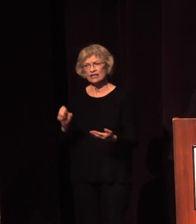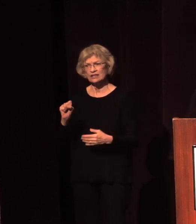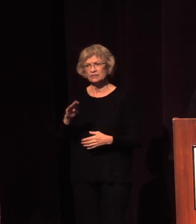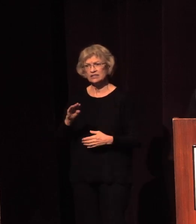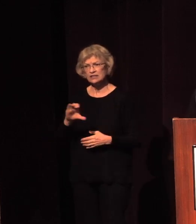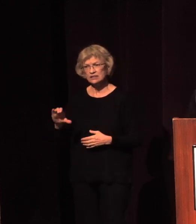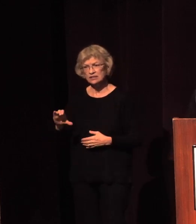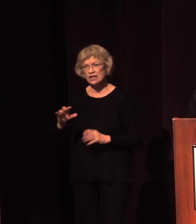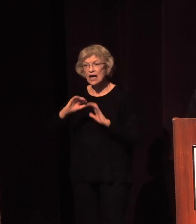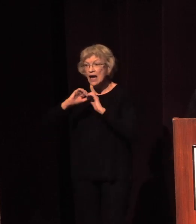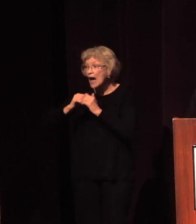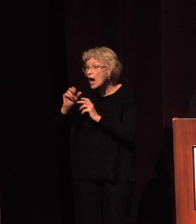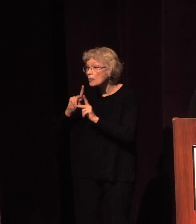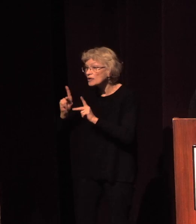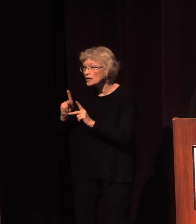decisions